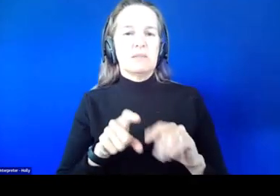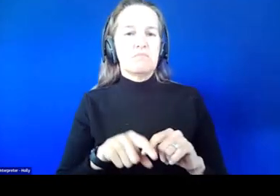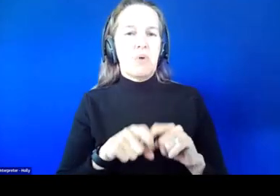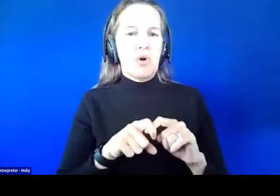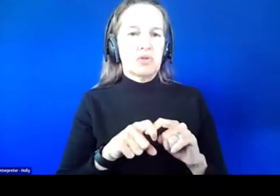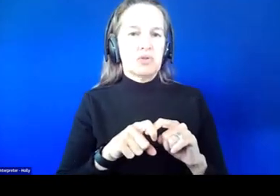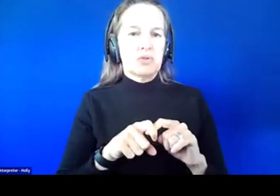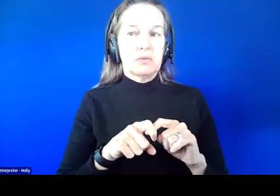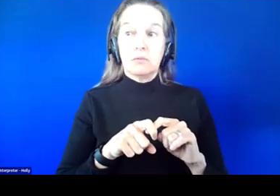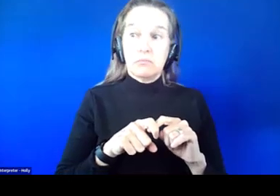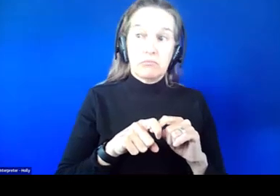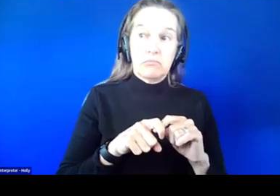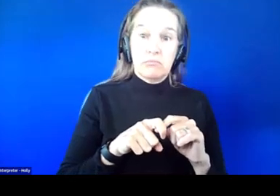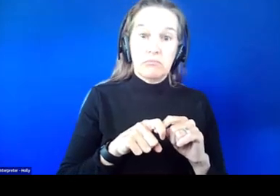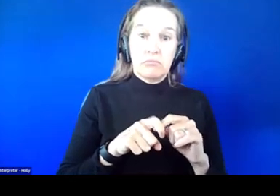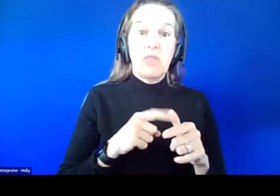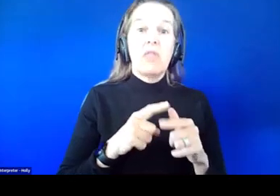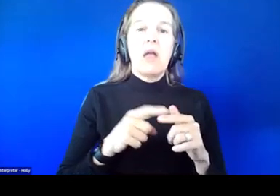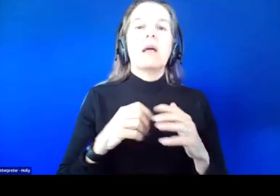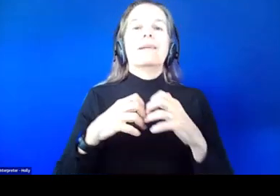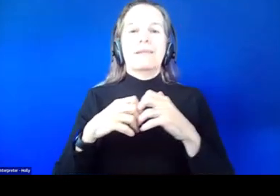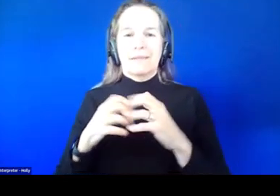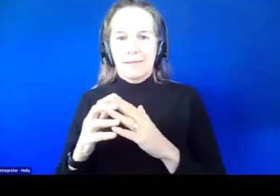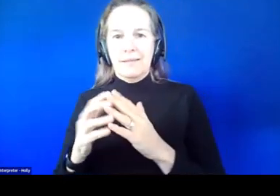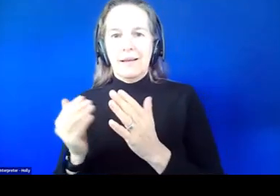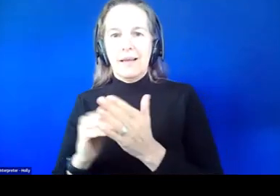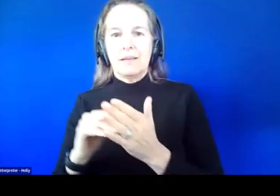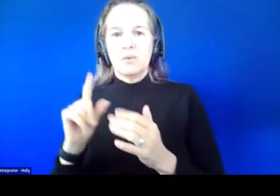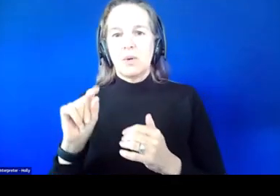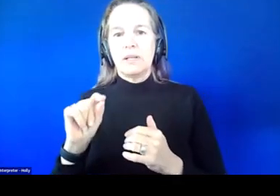programs also in 2022 with the renewed funding.